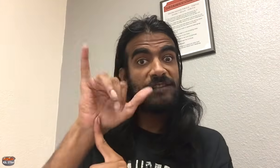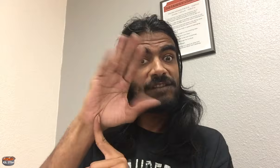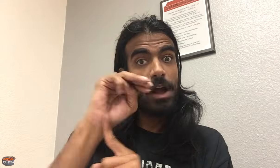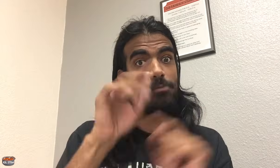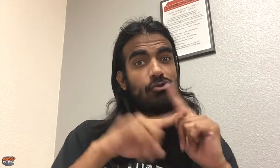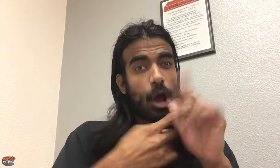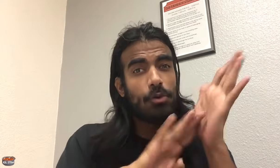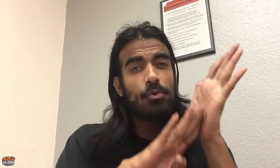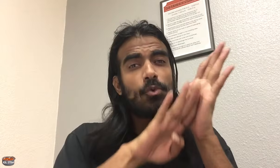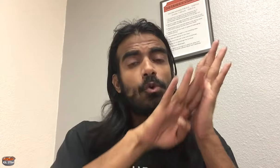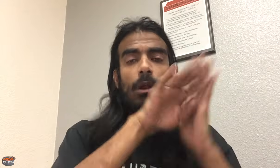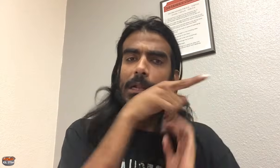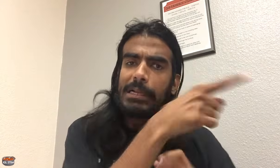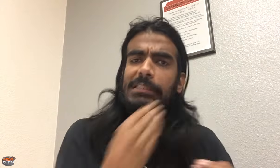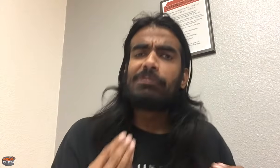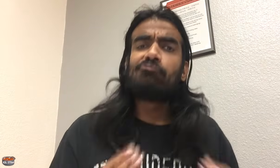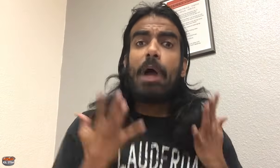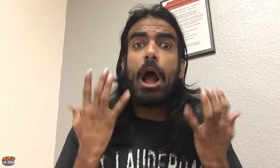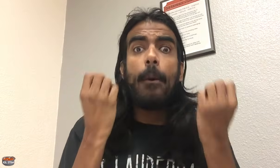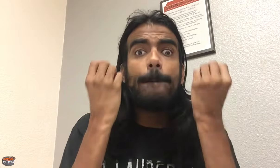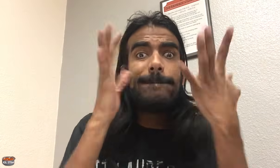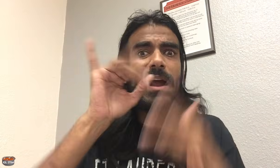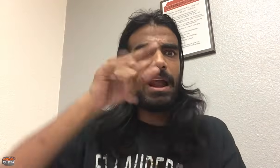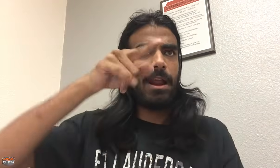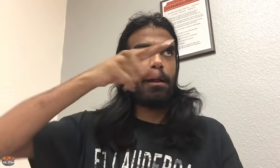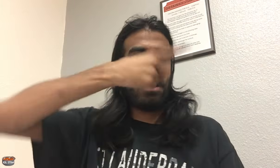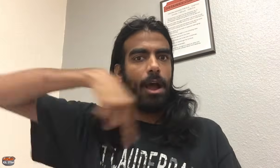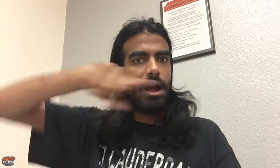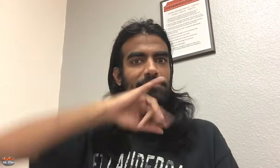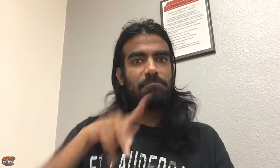At that time when ASL Films really started to become popular,